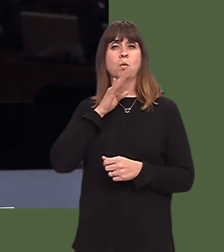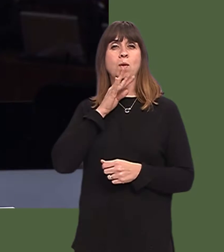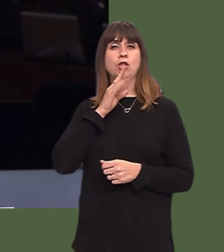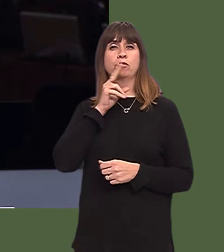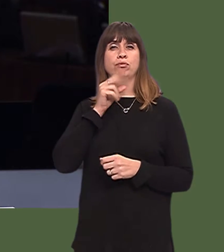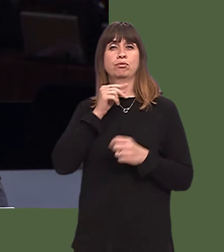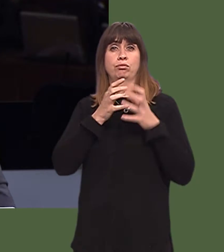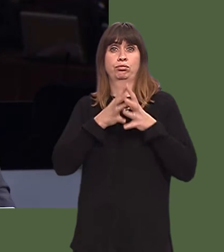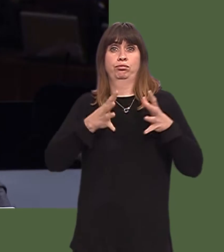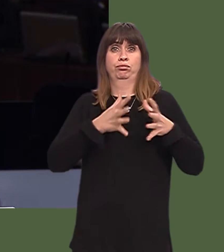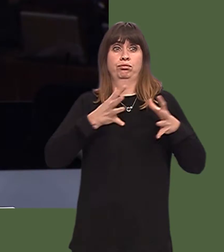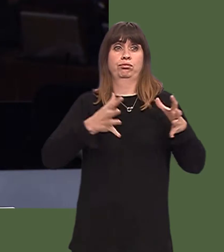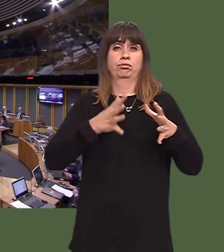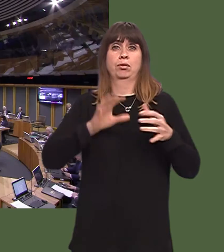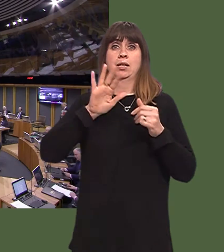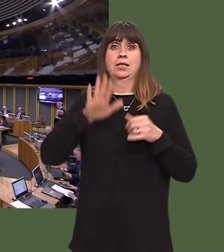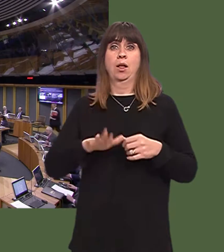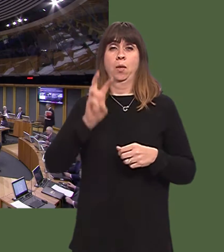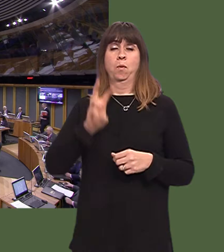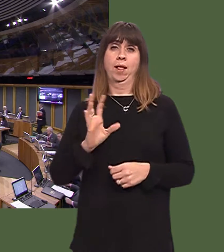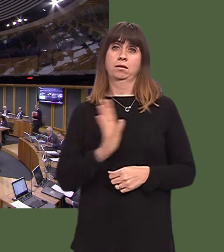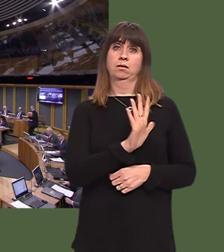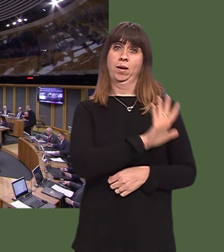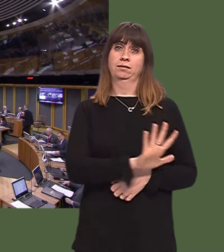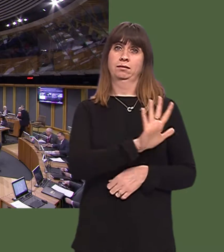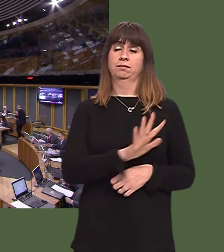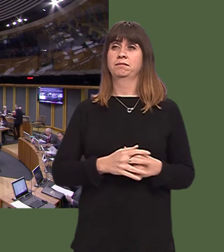in South Wales West? OAQ(5)0387(FM) Carwyn Jones: Our vision is to have 1 million